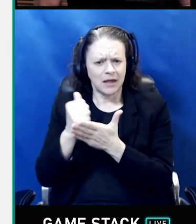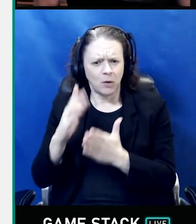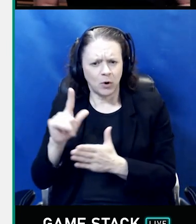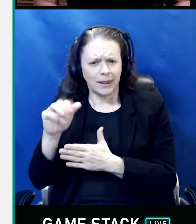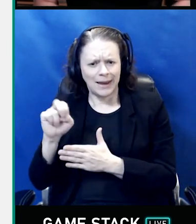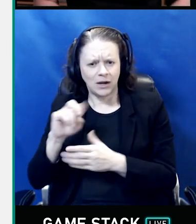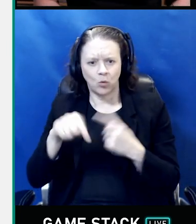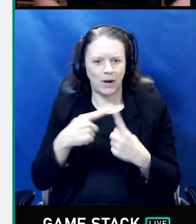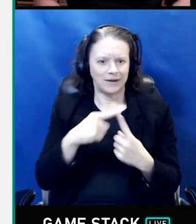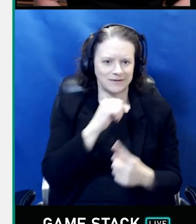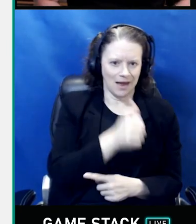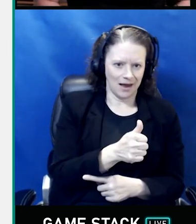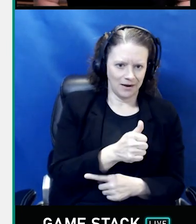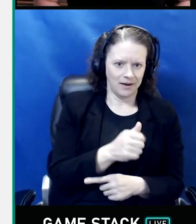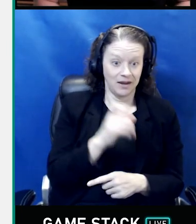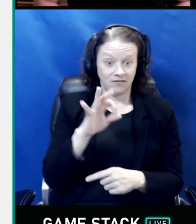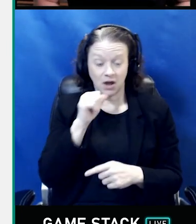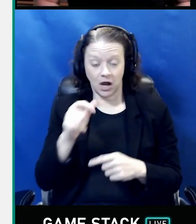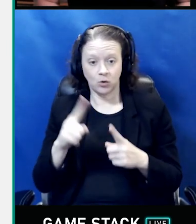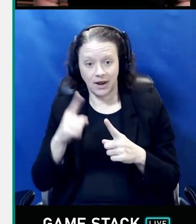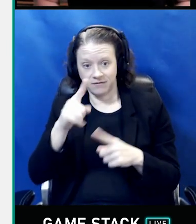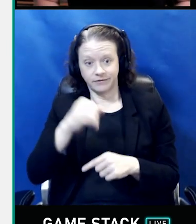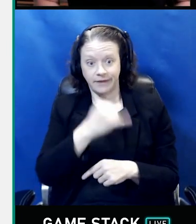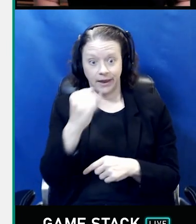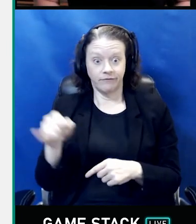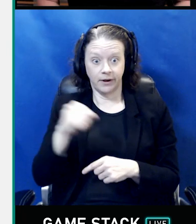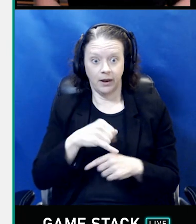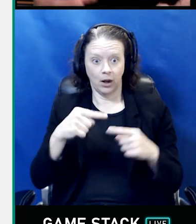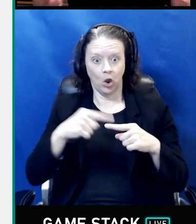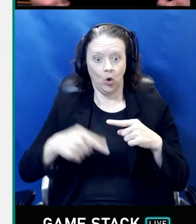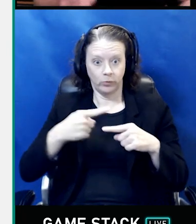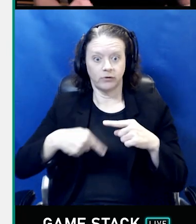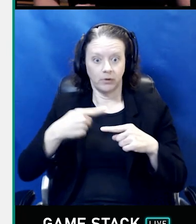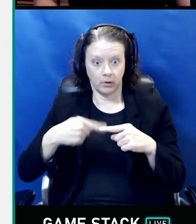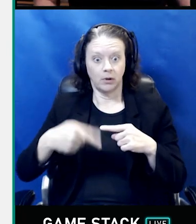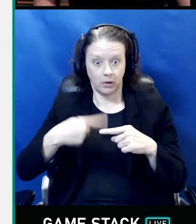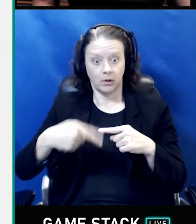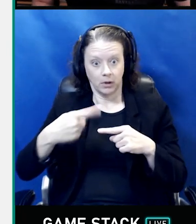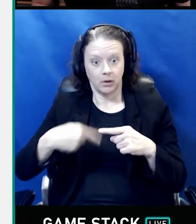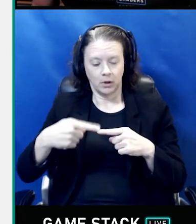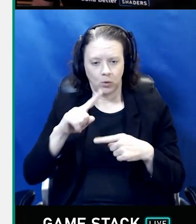loops when you're trying to work around nonuniform variables and such,